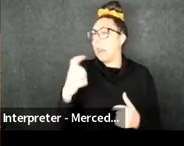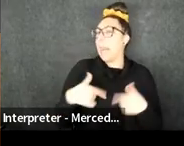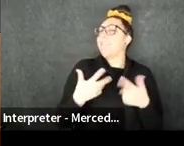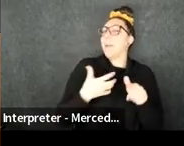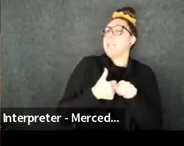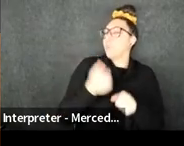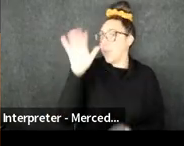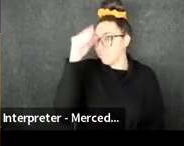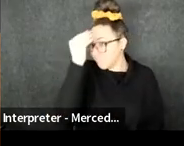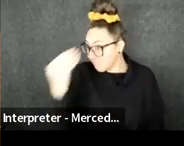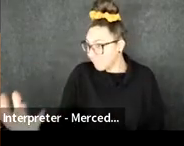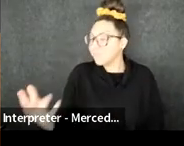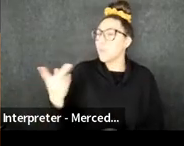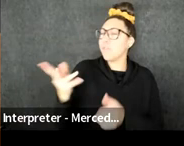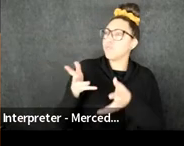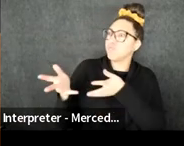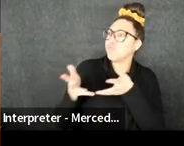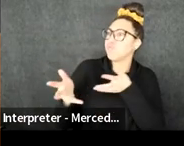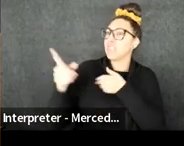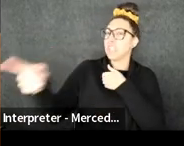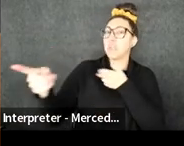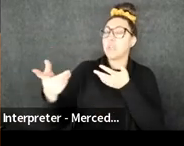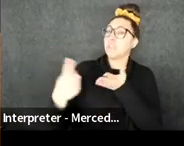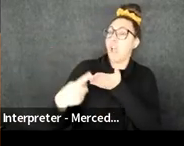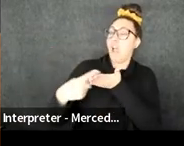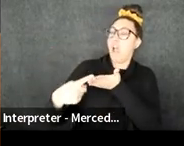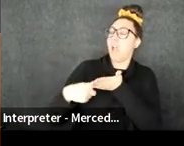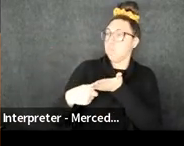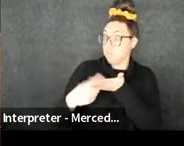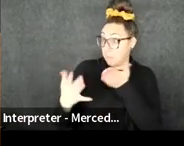And we talked potentially about being able to intern here the following year.